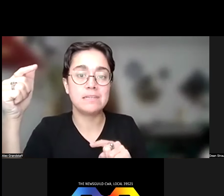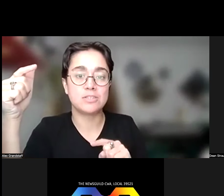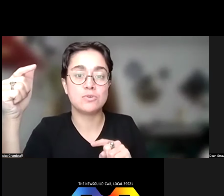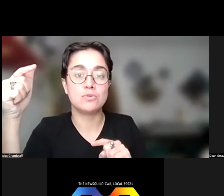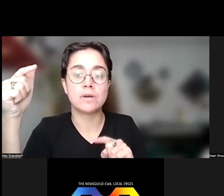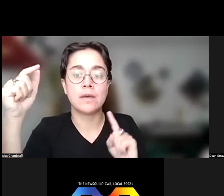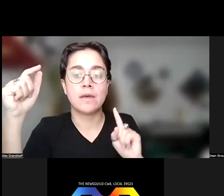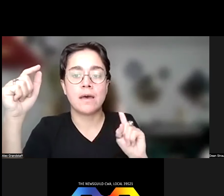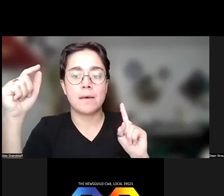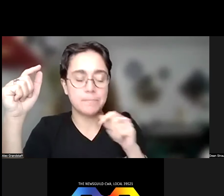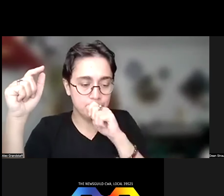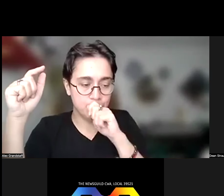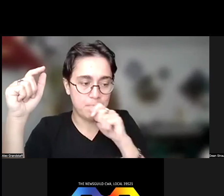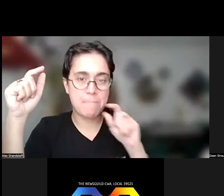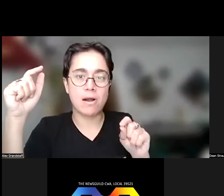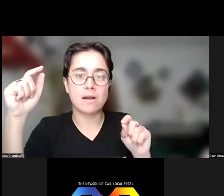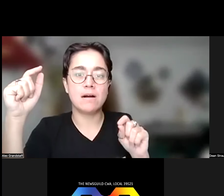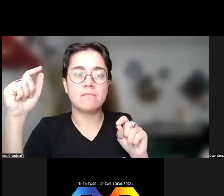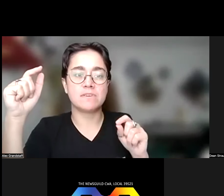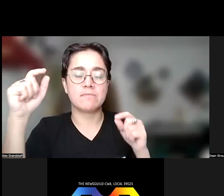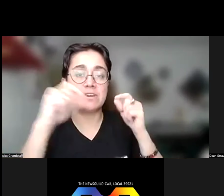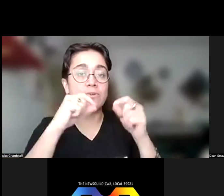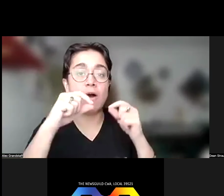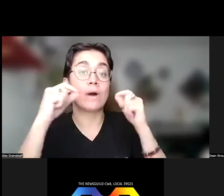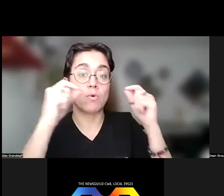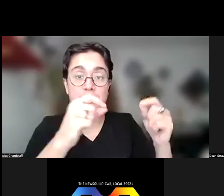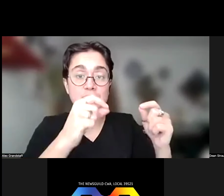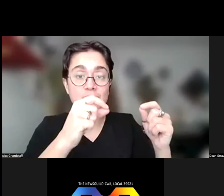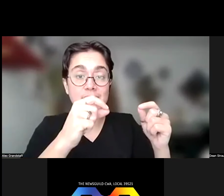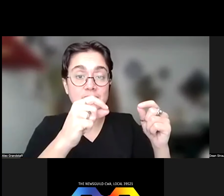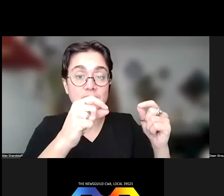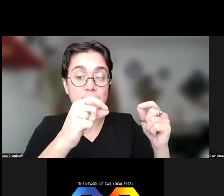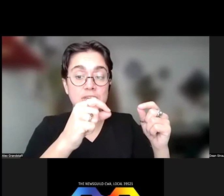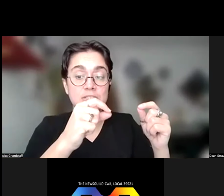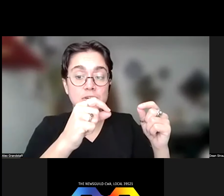to be done with people with disabilities. We want people with this a bit --